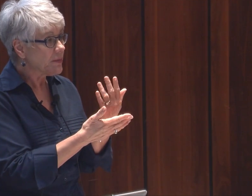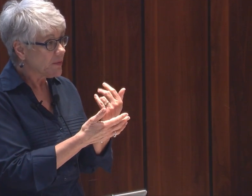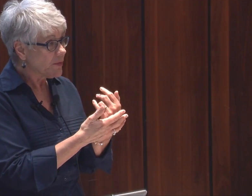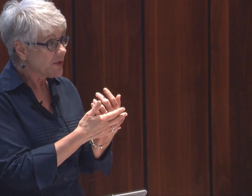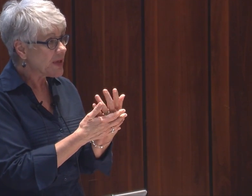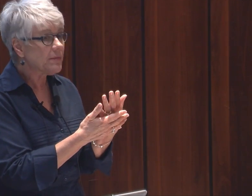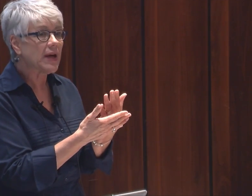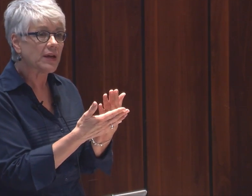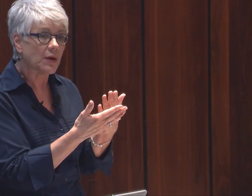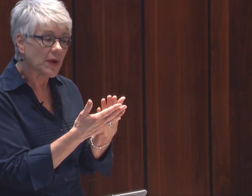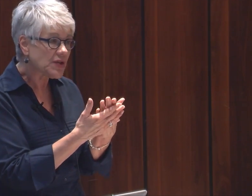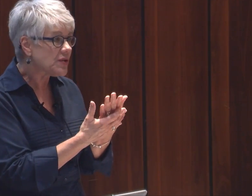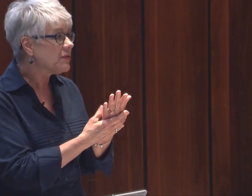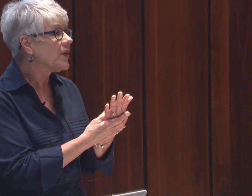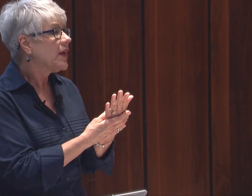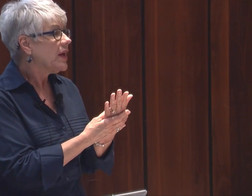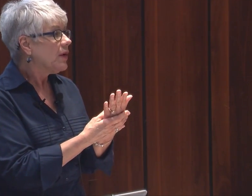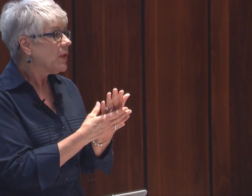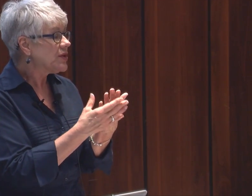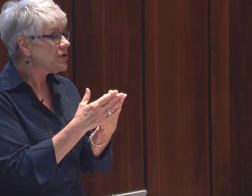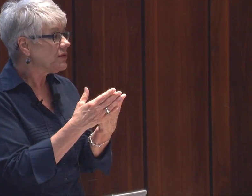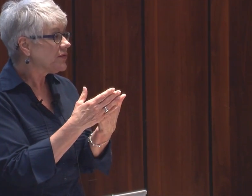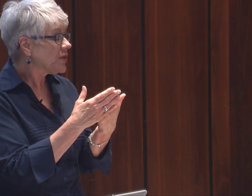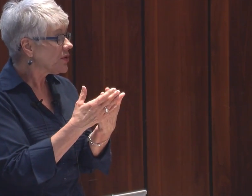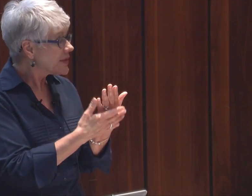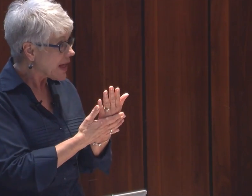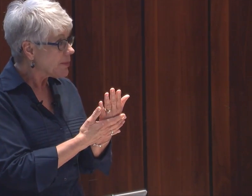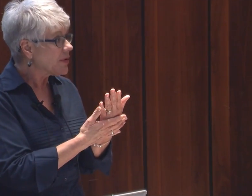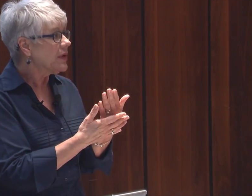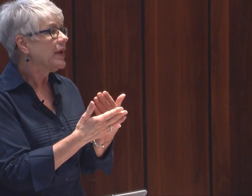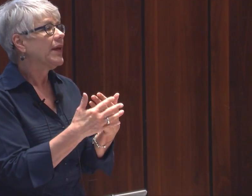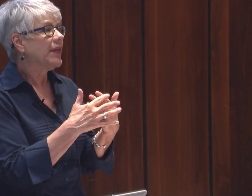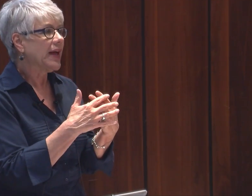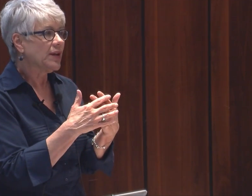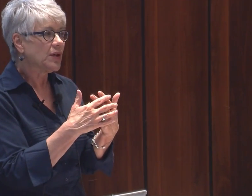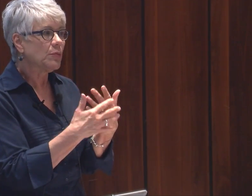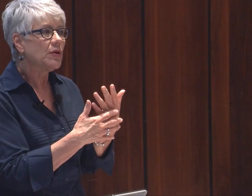routine, but, you know, once you've, once you've learned diaper, then you can move